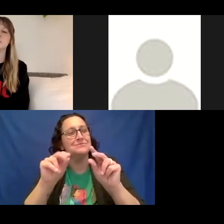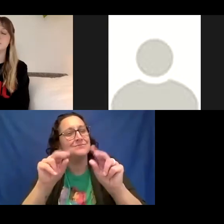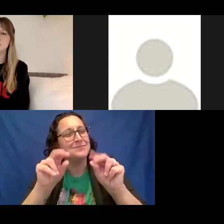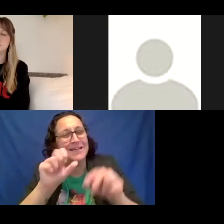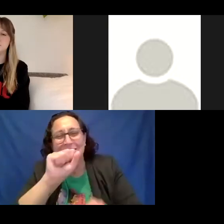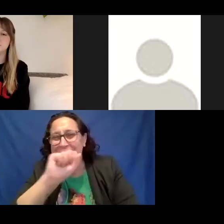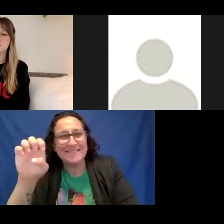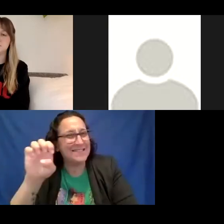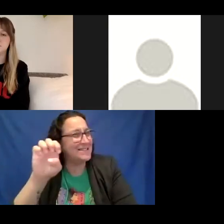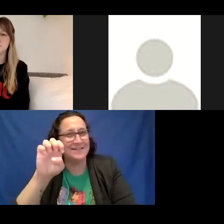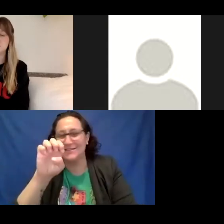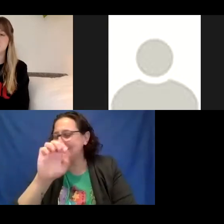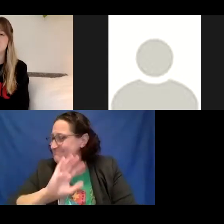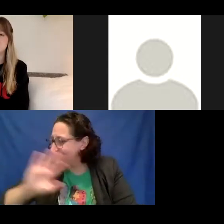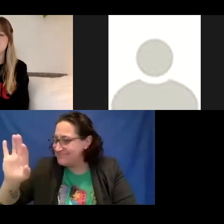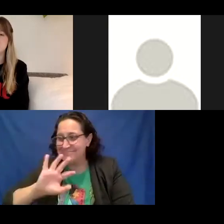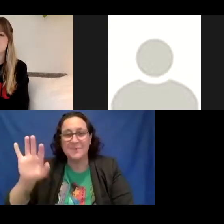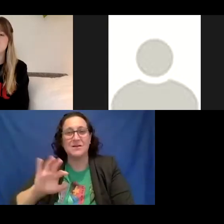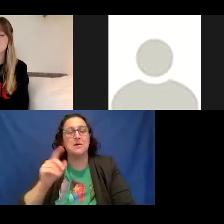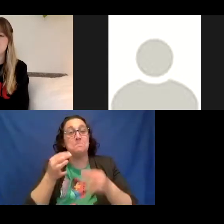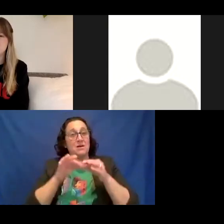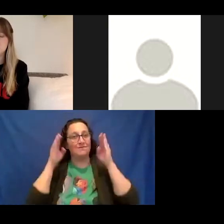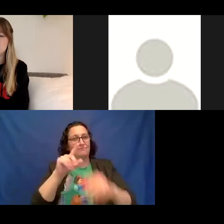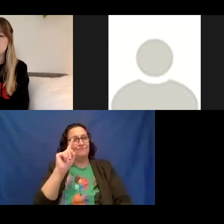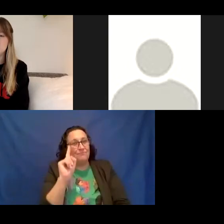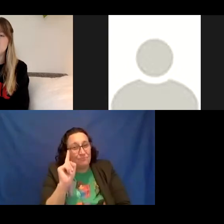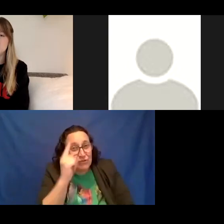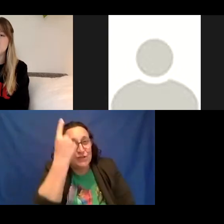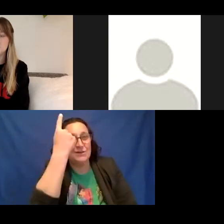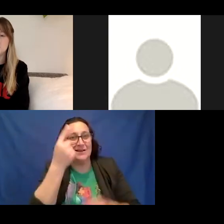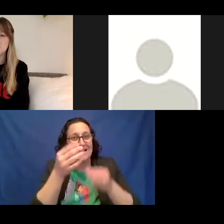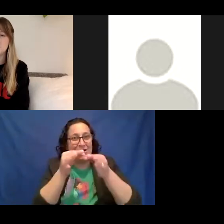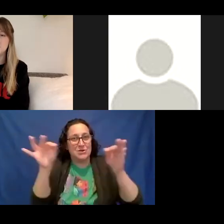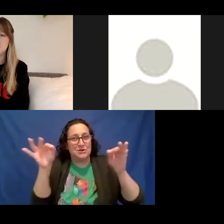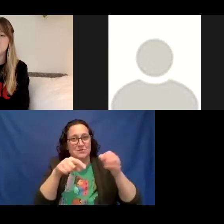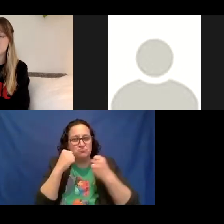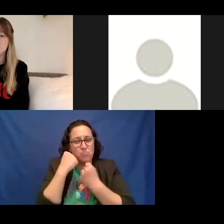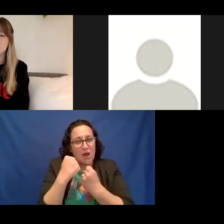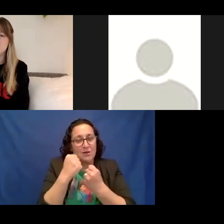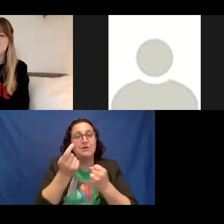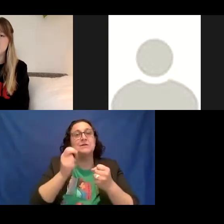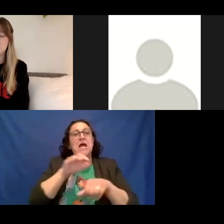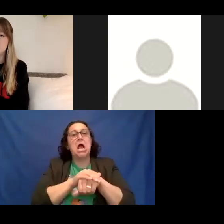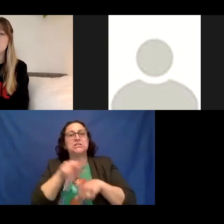to ASL. My own brothers were raised in school with signed exact English-- it's this invented system--